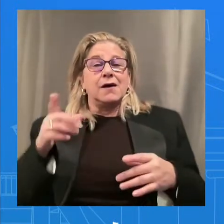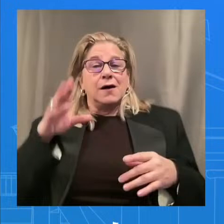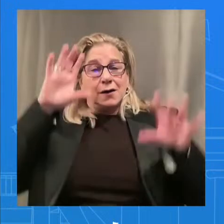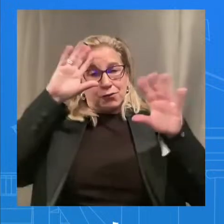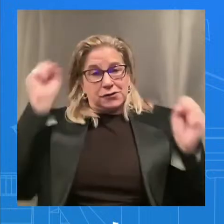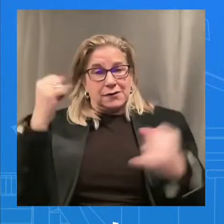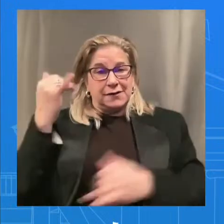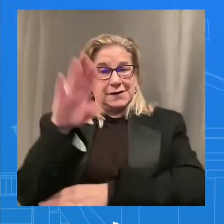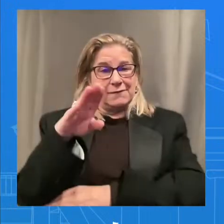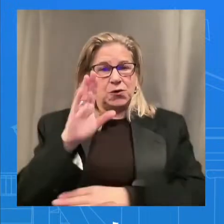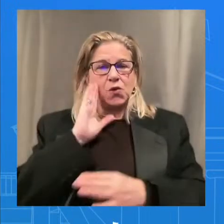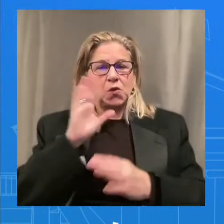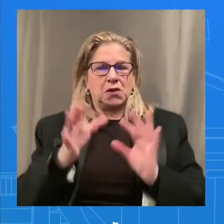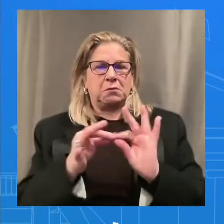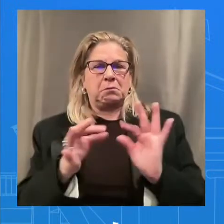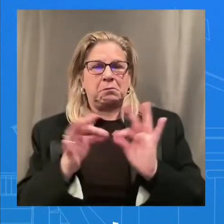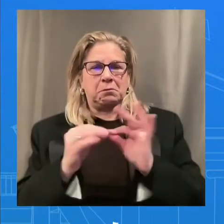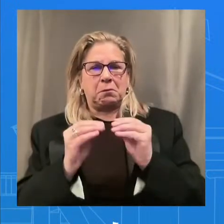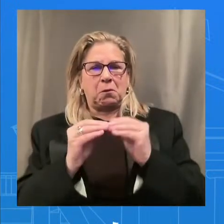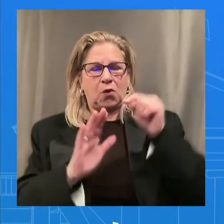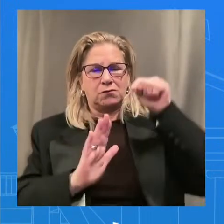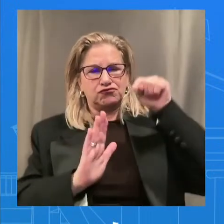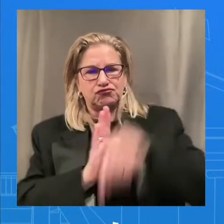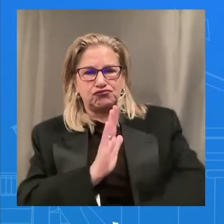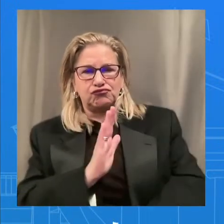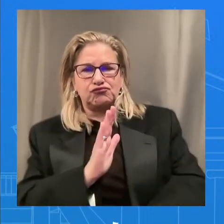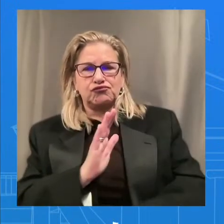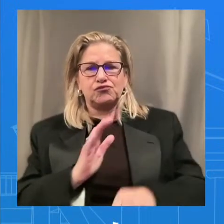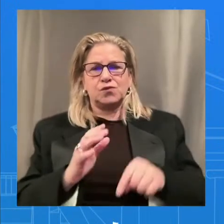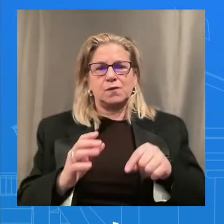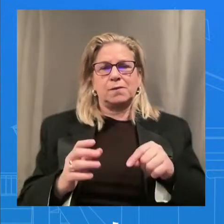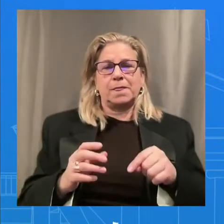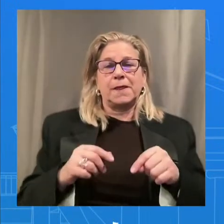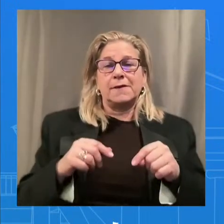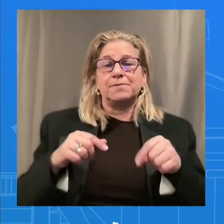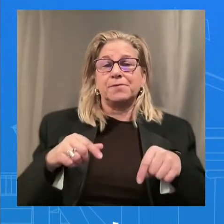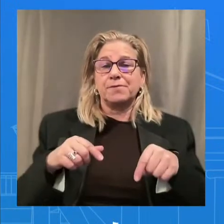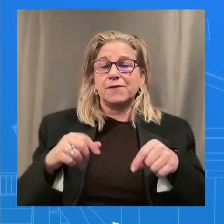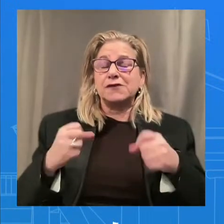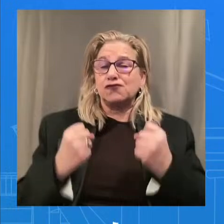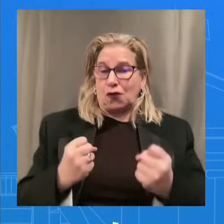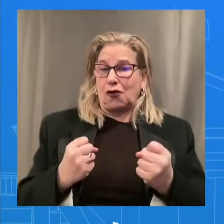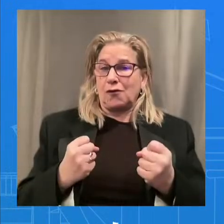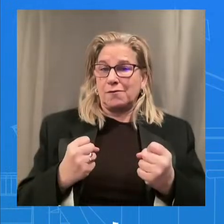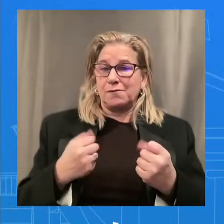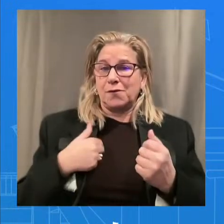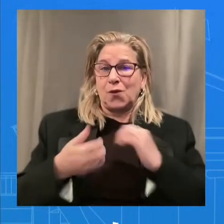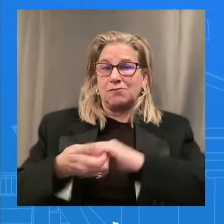Are our alliances stronger? Yes. Are our adversaries weaker and under greater pressure,